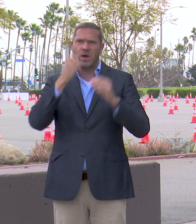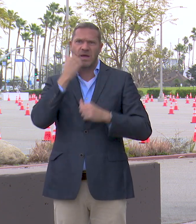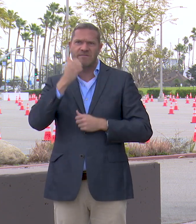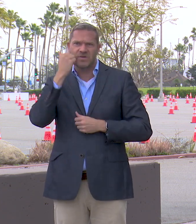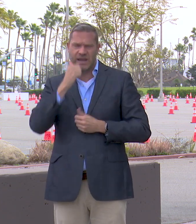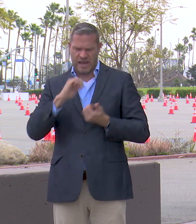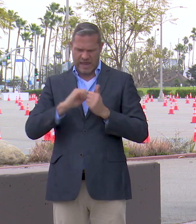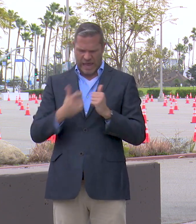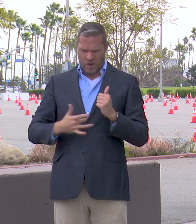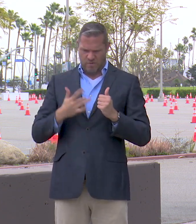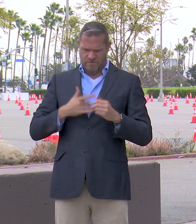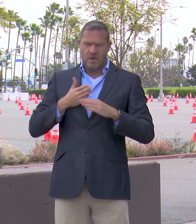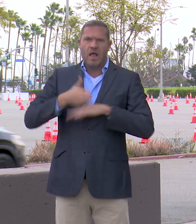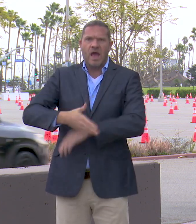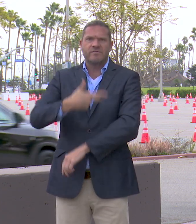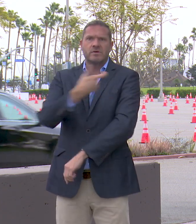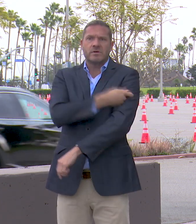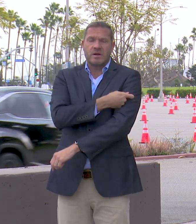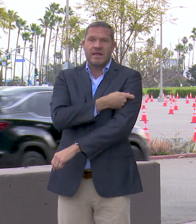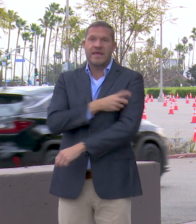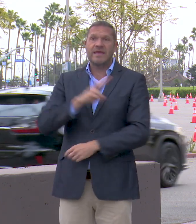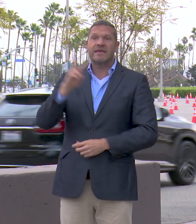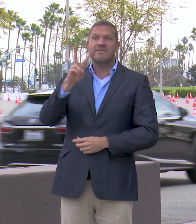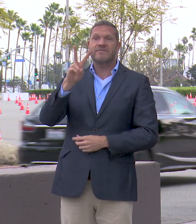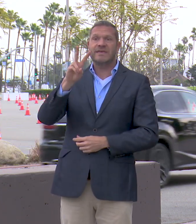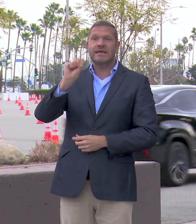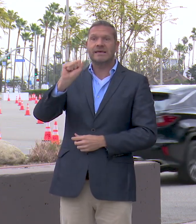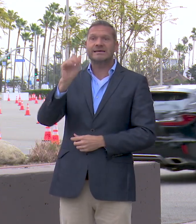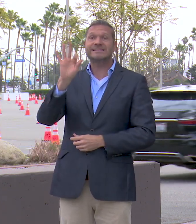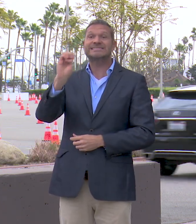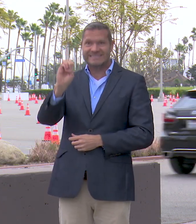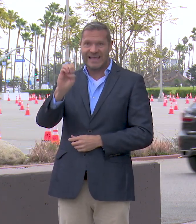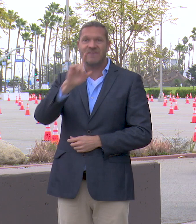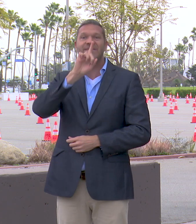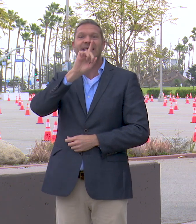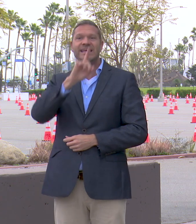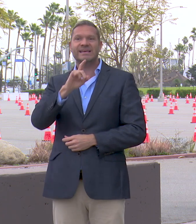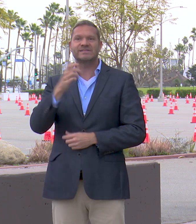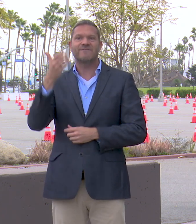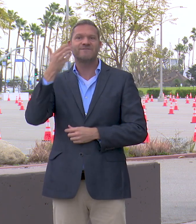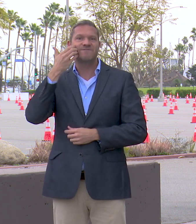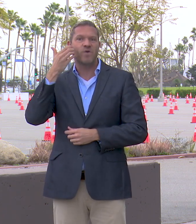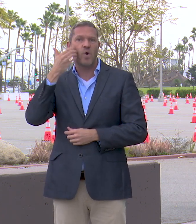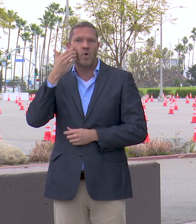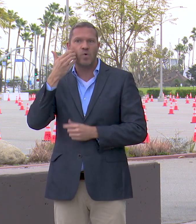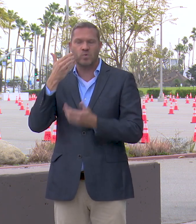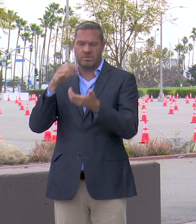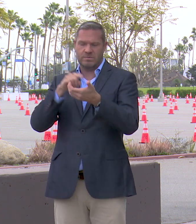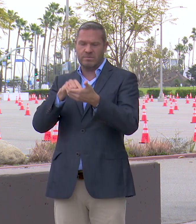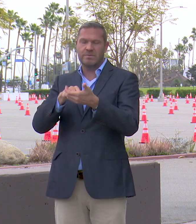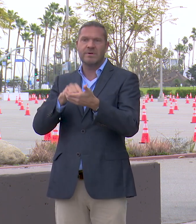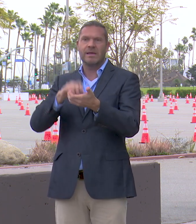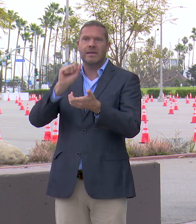VSafe is a smartphone based tool that uses text messaging and web surveys to provide